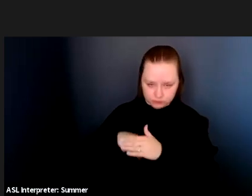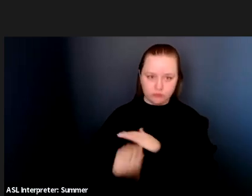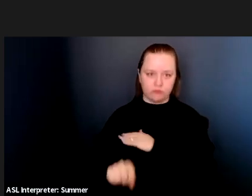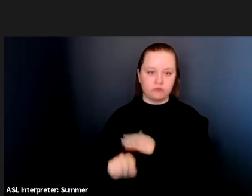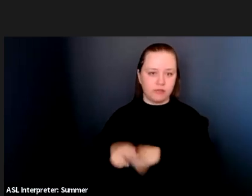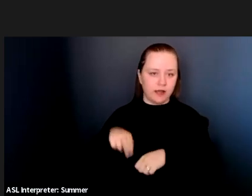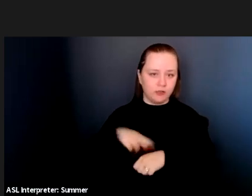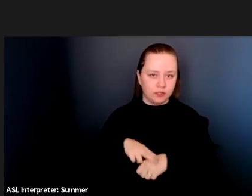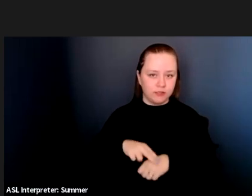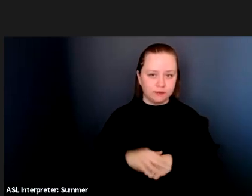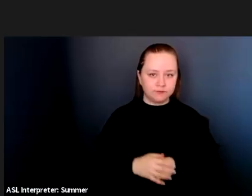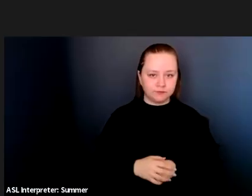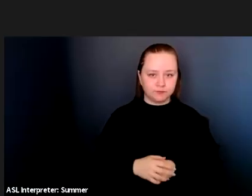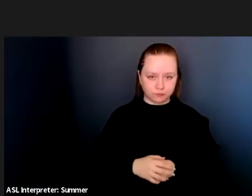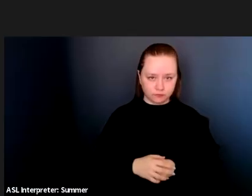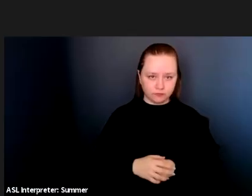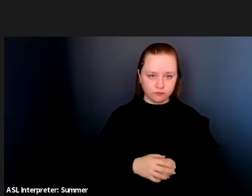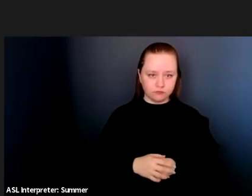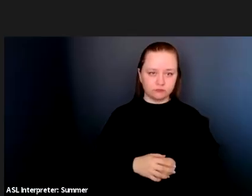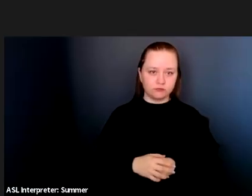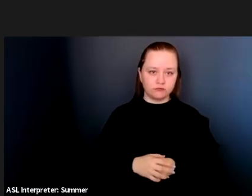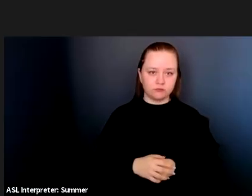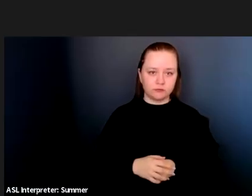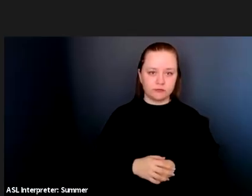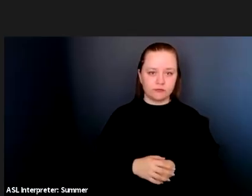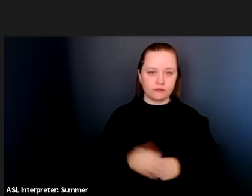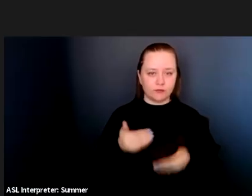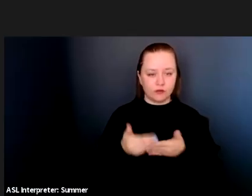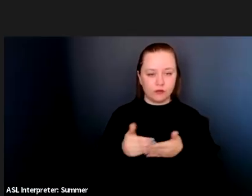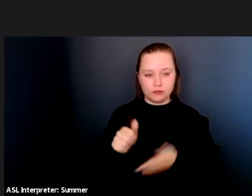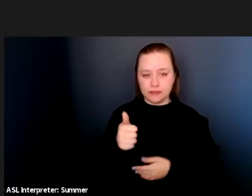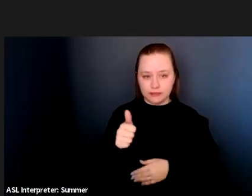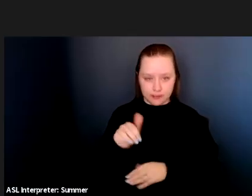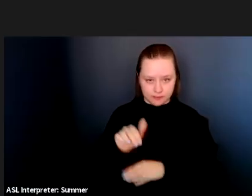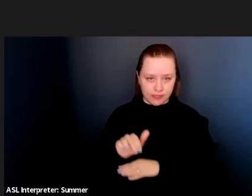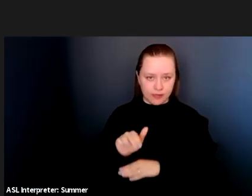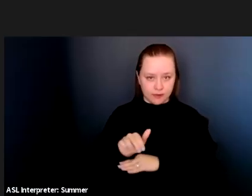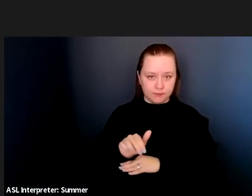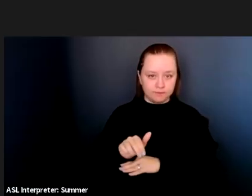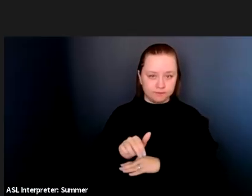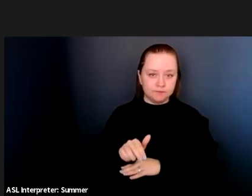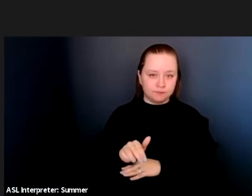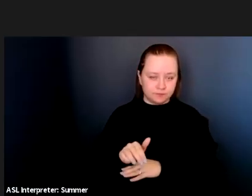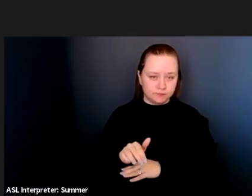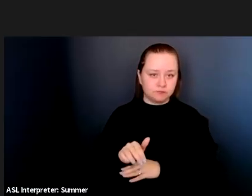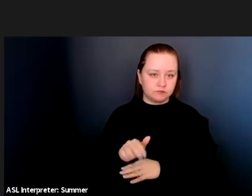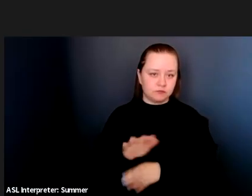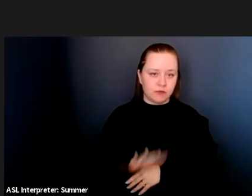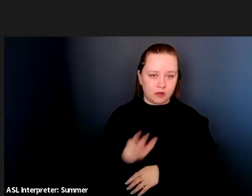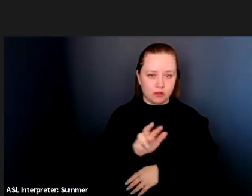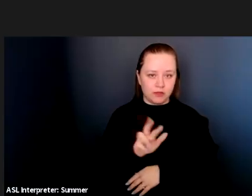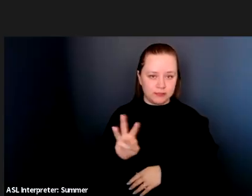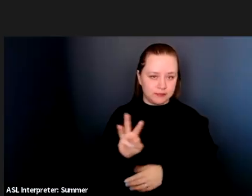P.M. A hair's breadth away from 36 weeks, we headed to the hospital. It was time. I felt like I was in a vice